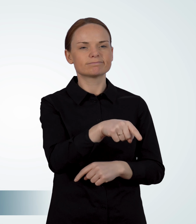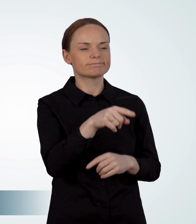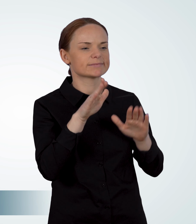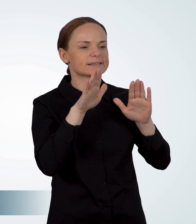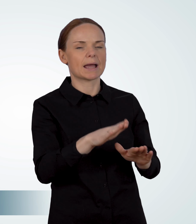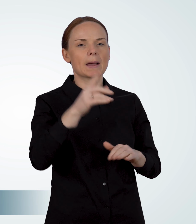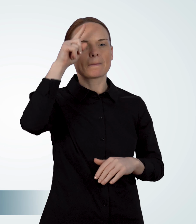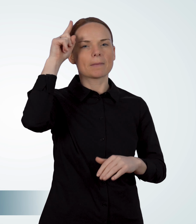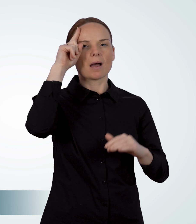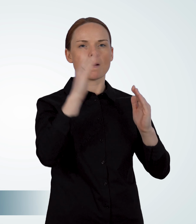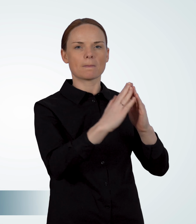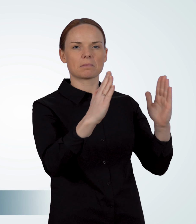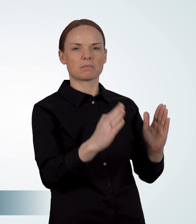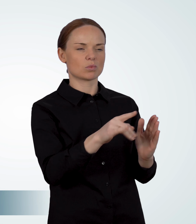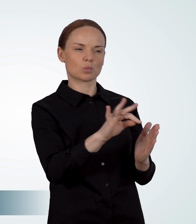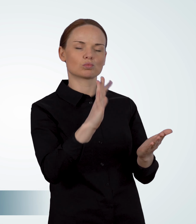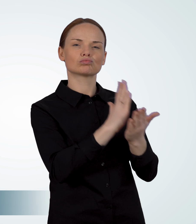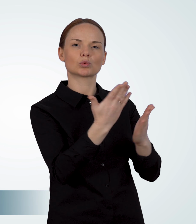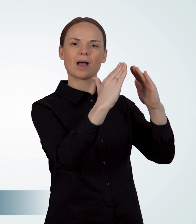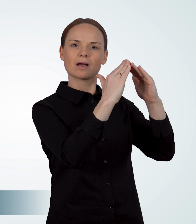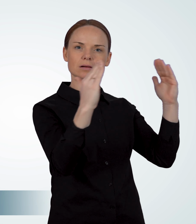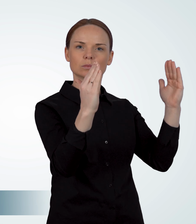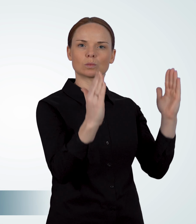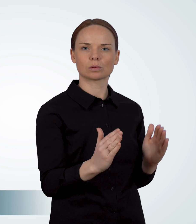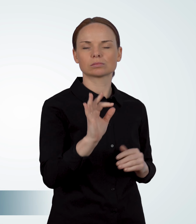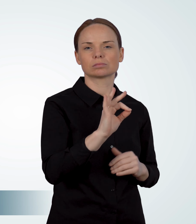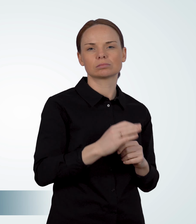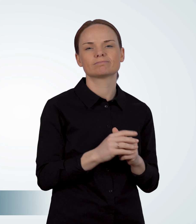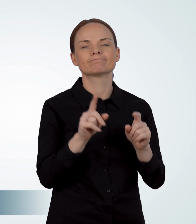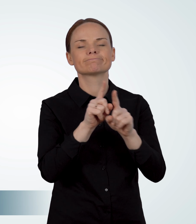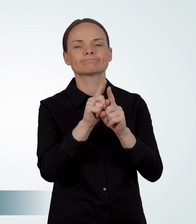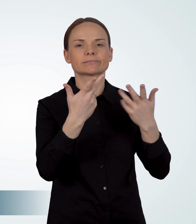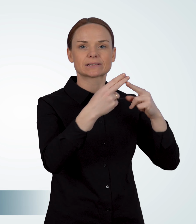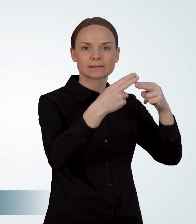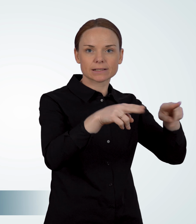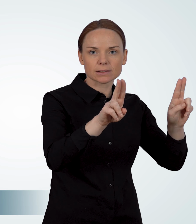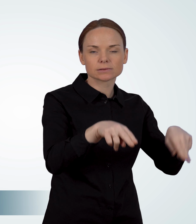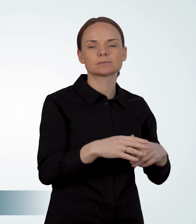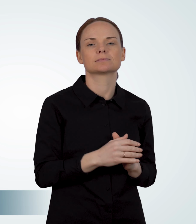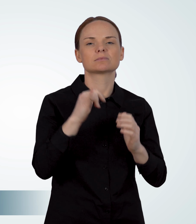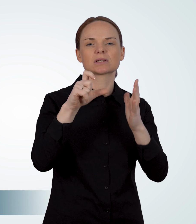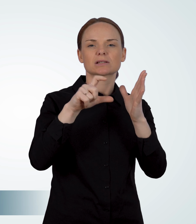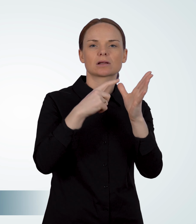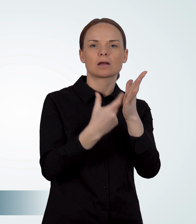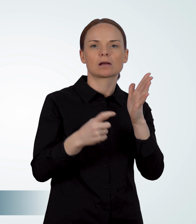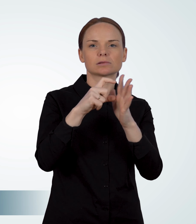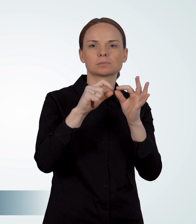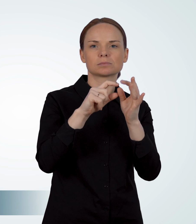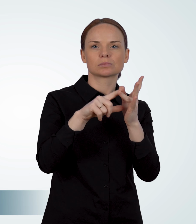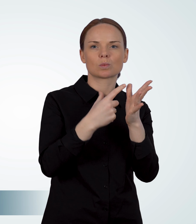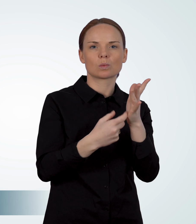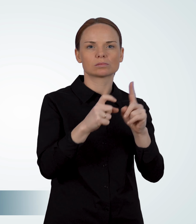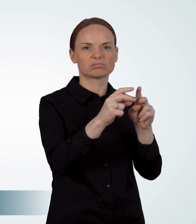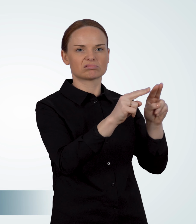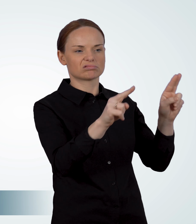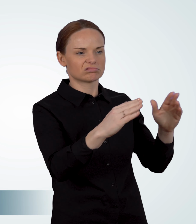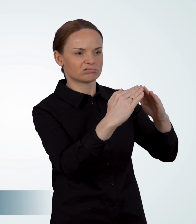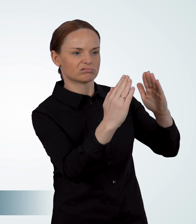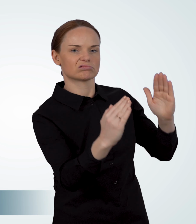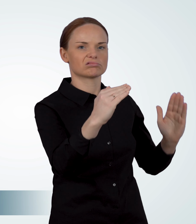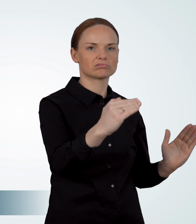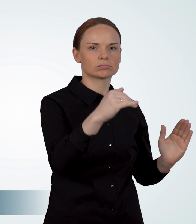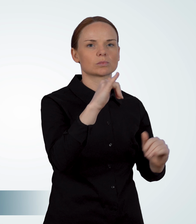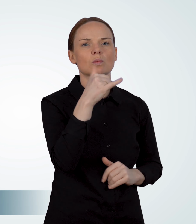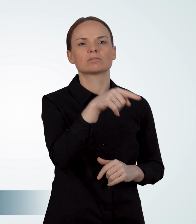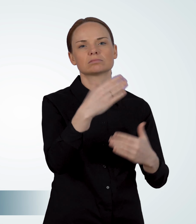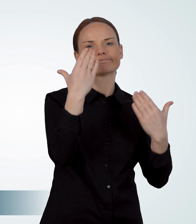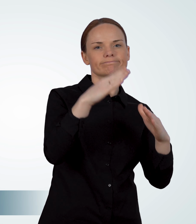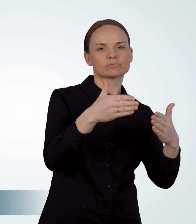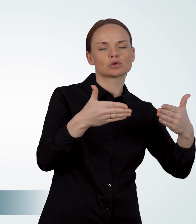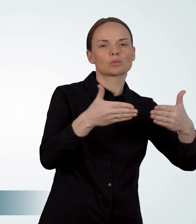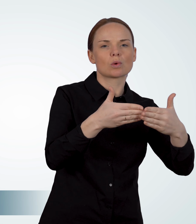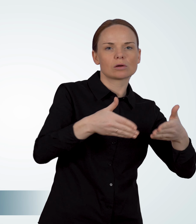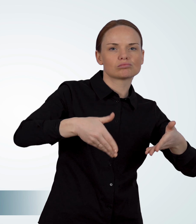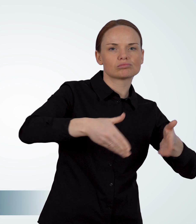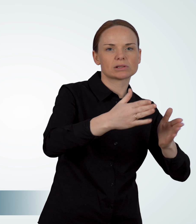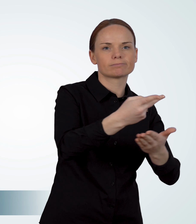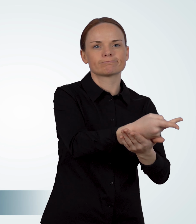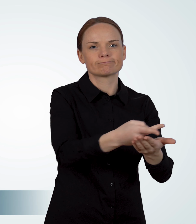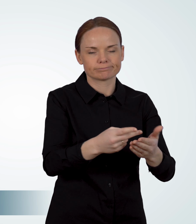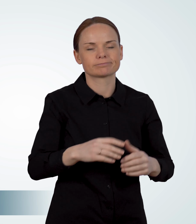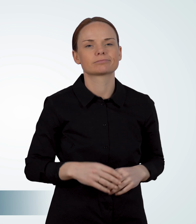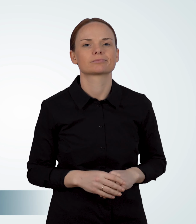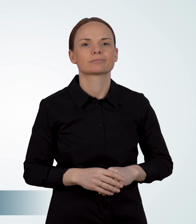• is in an improvised dwelling, tent or sleeping rough